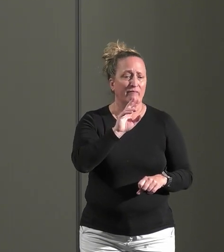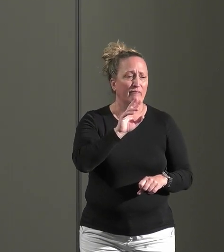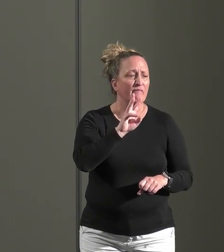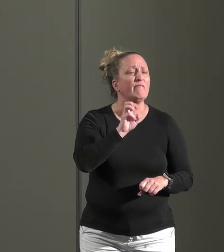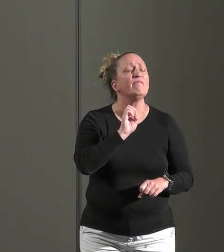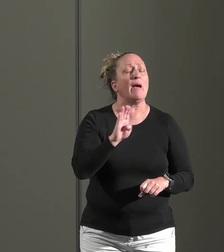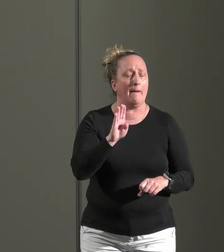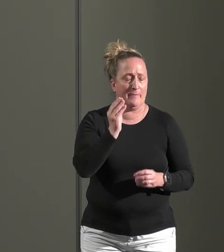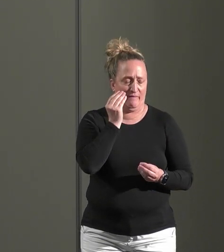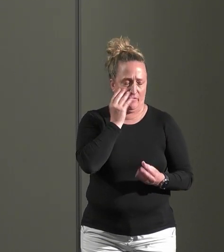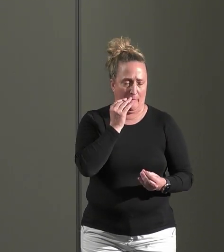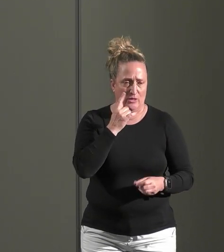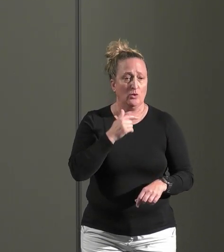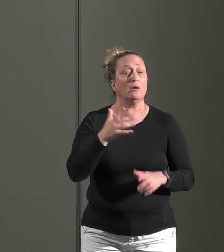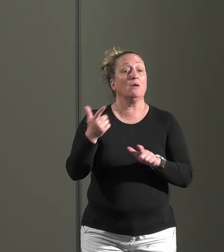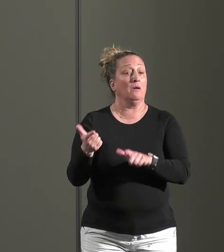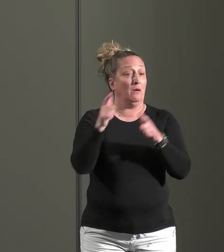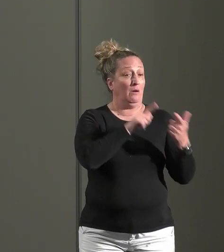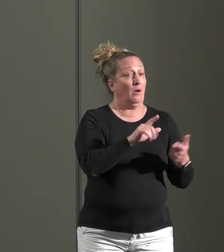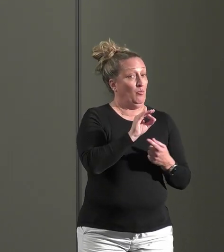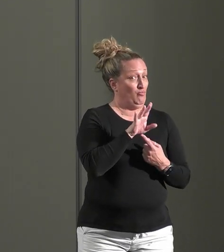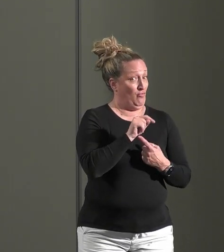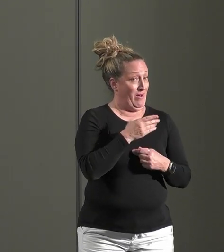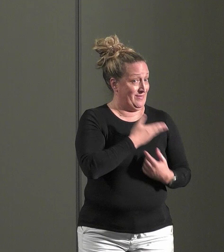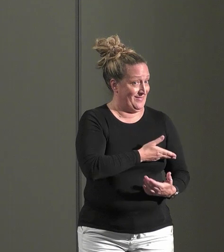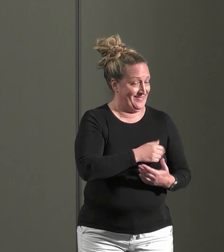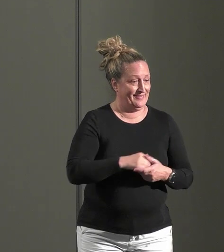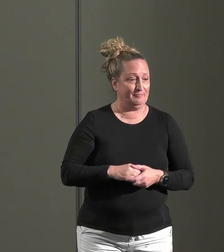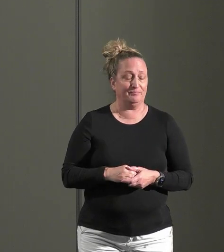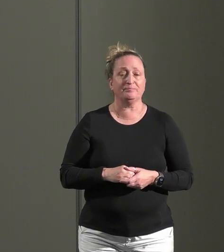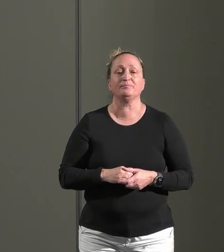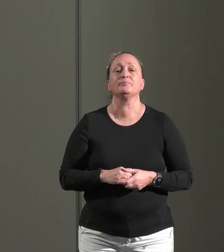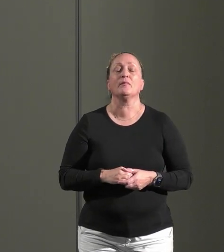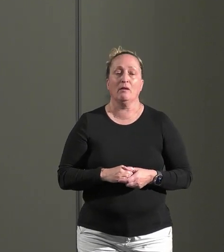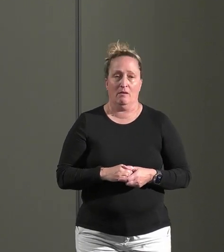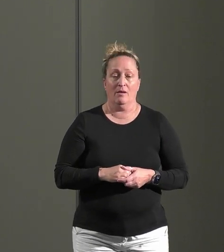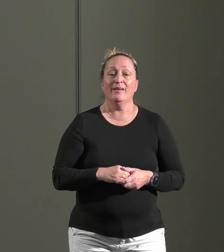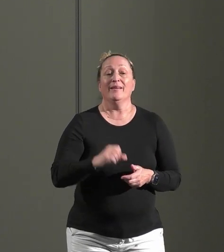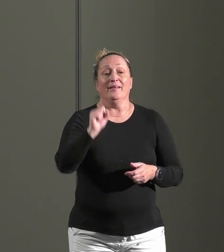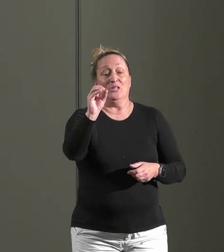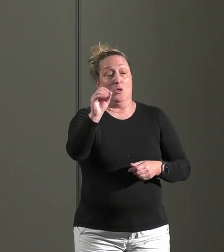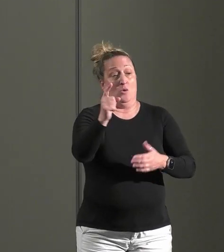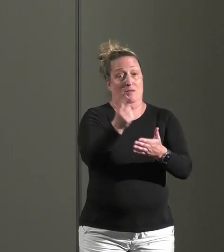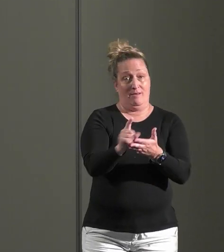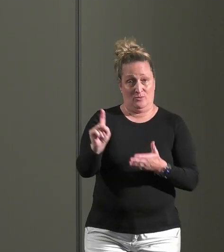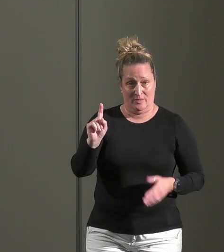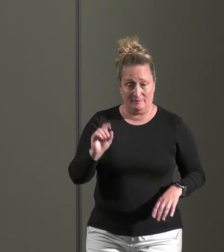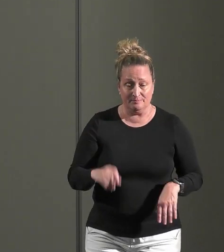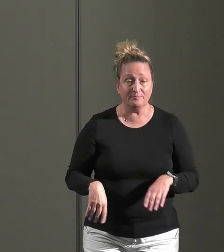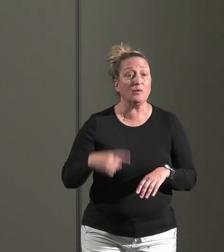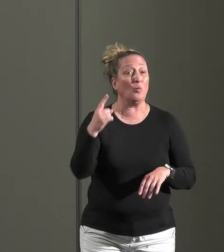With that I will hand it over to Brett. >> BRETT: So last week, one engineers asked